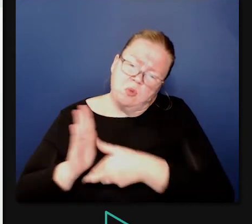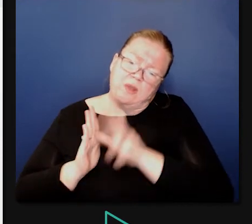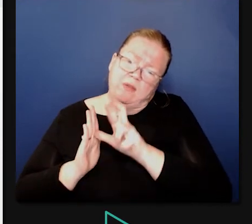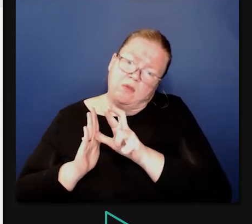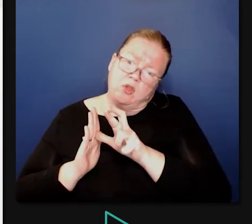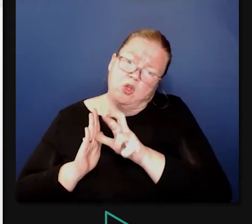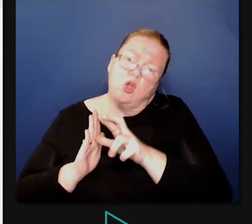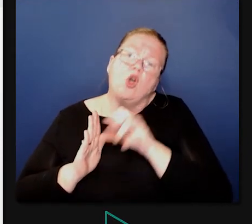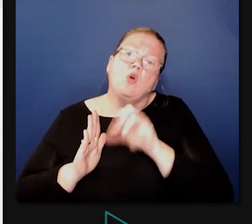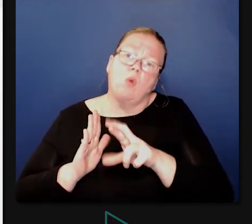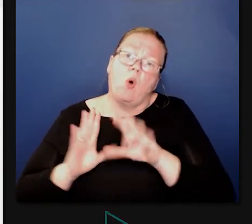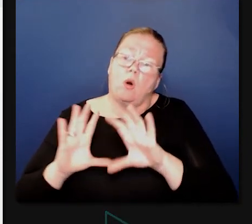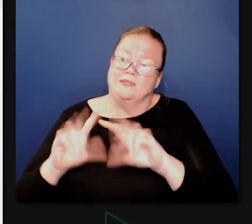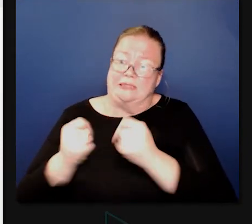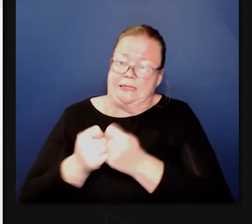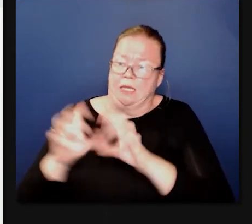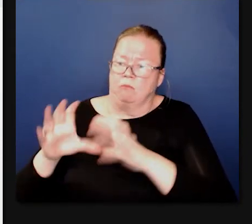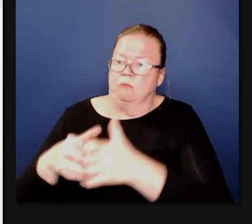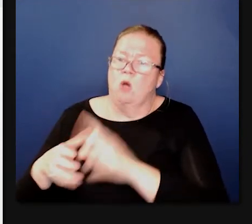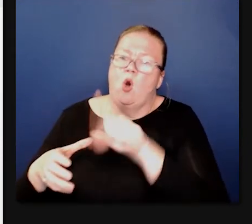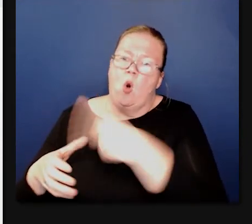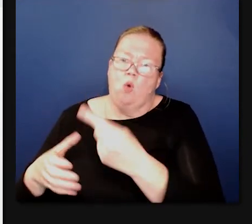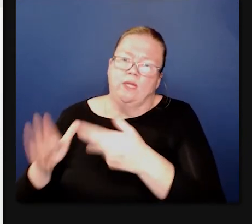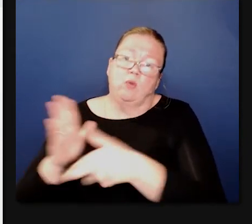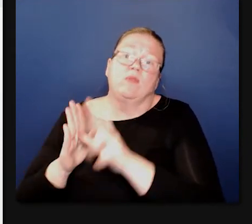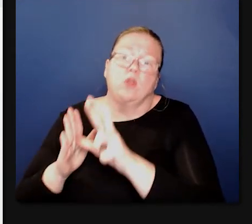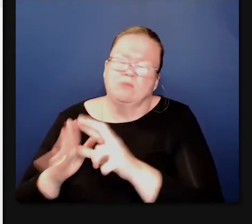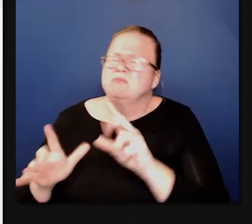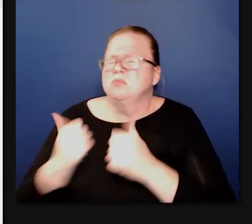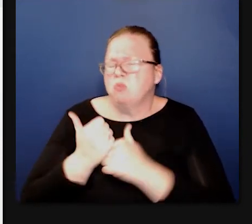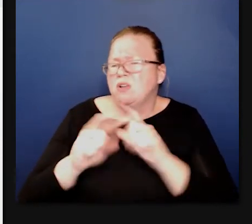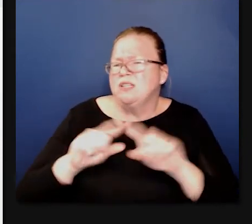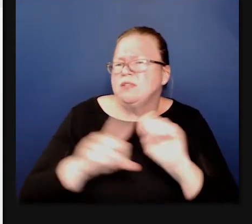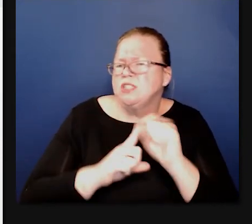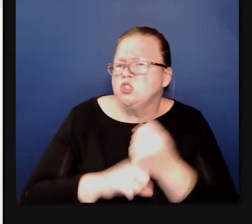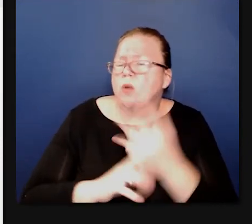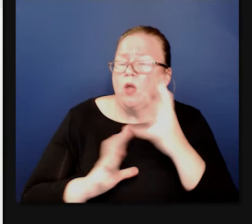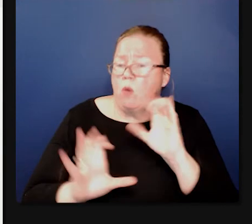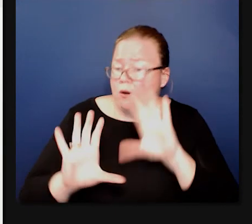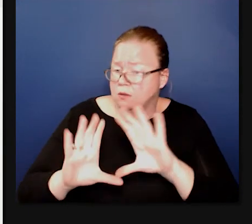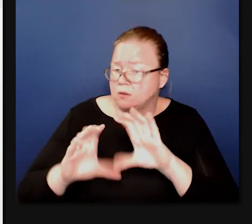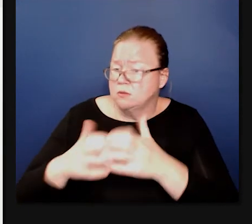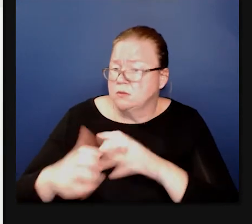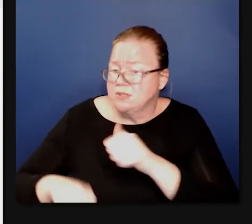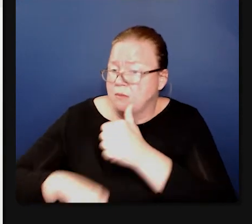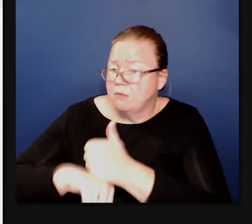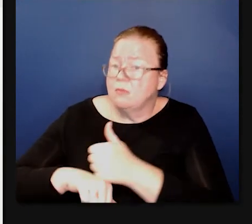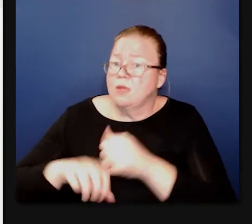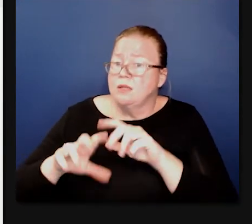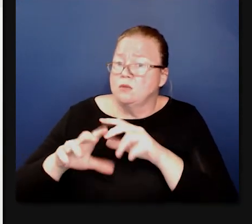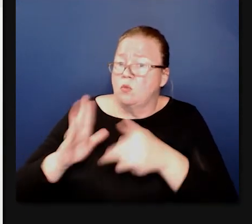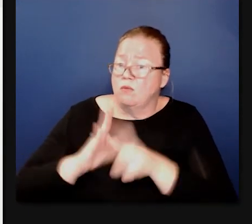or offset to the role of a different team. We support different scenarios. Whether you want to have a dedicated moderation team